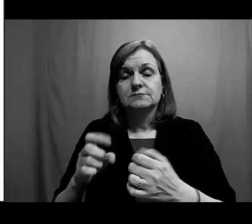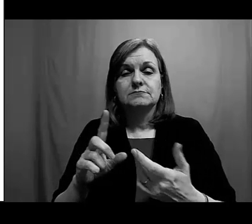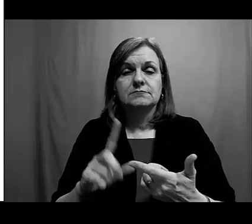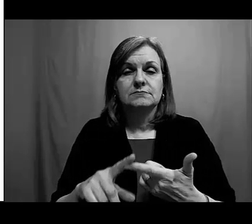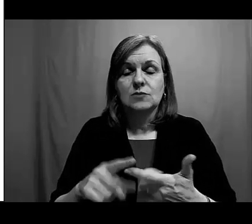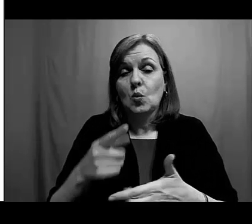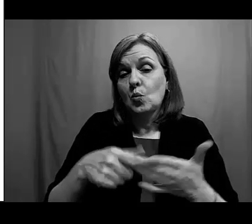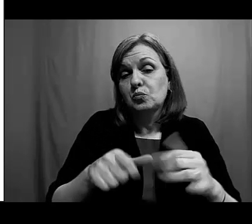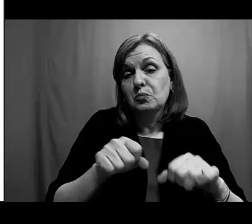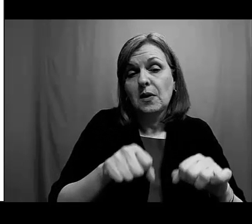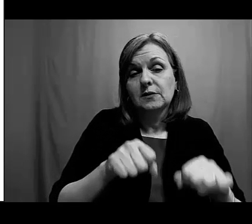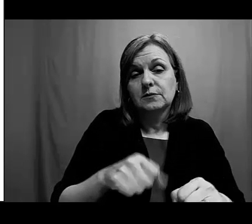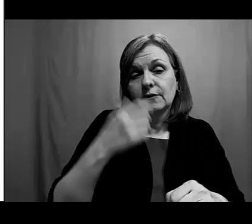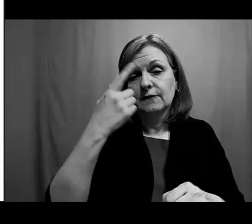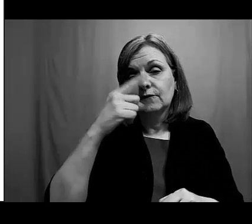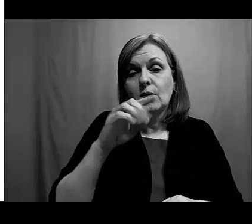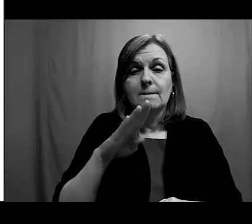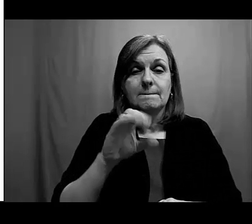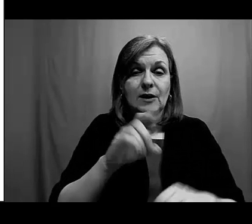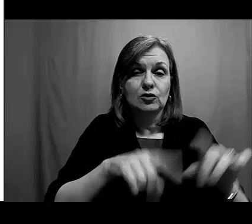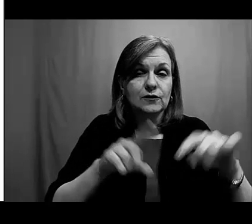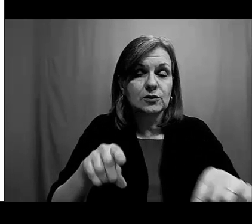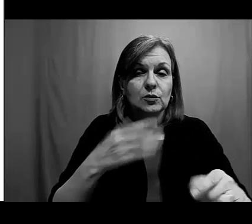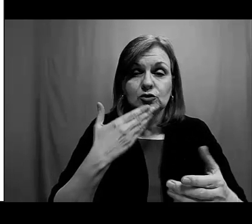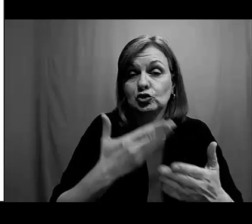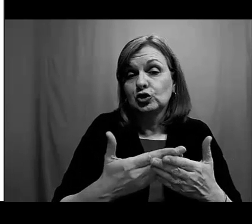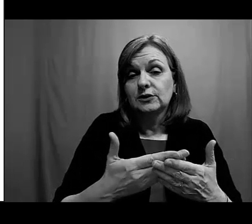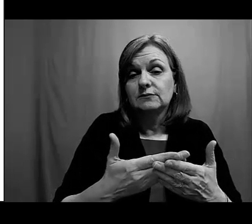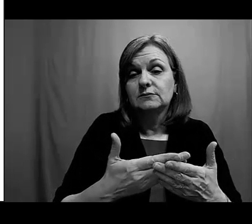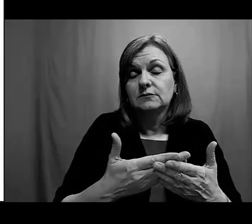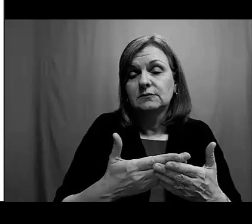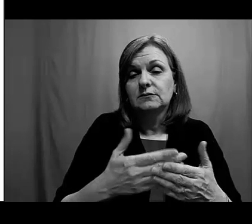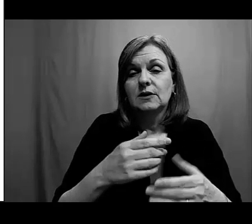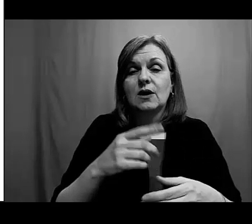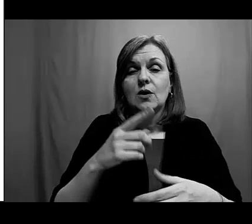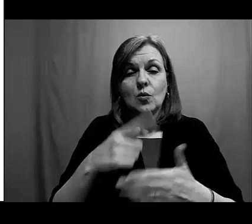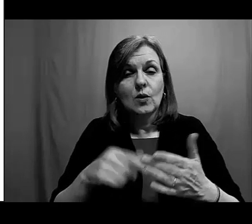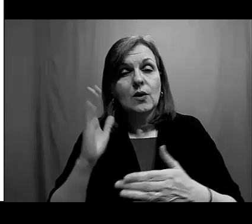what's feasible for biodiversity in particular